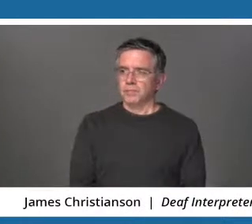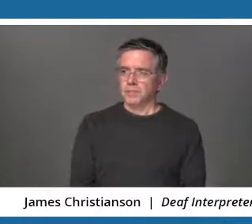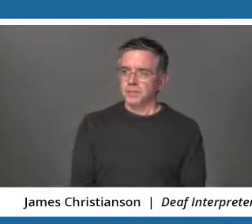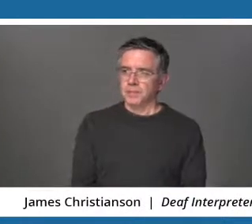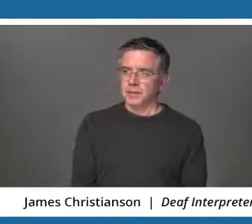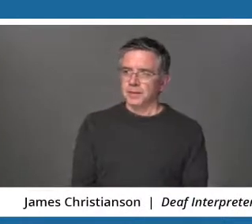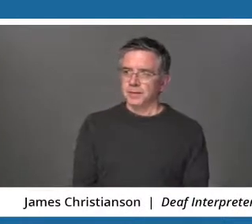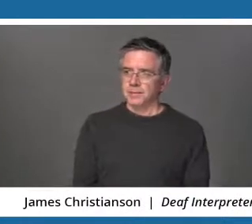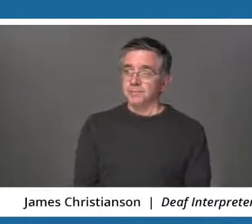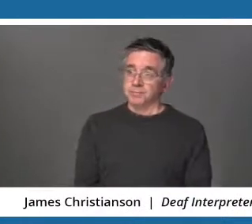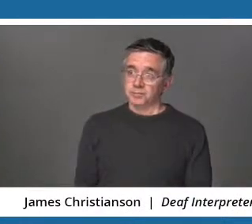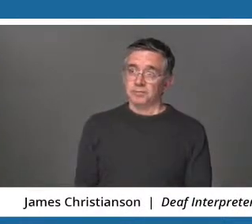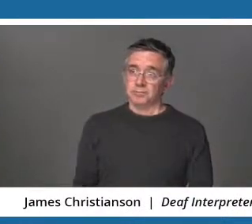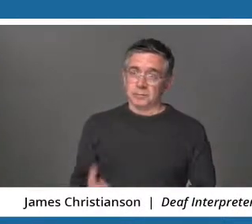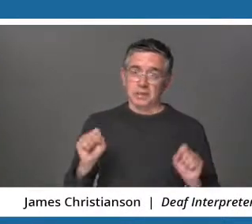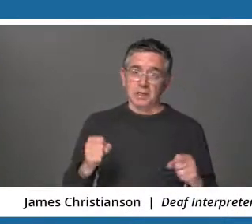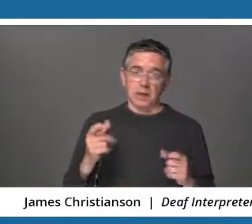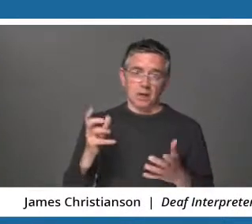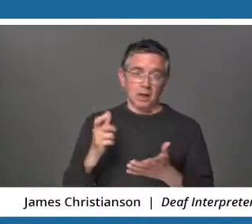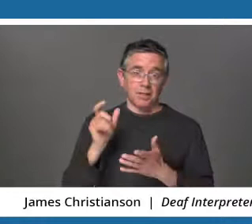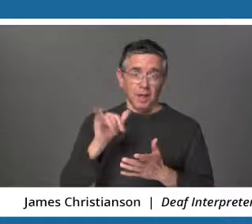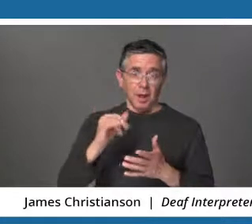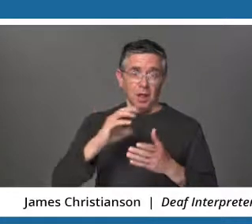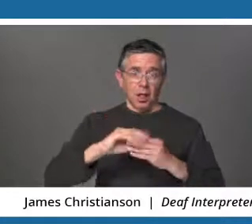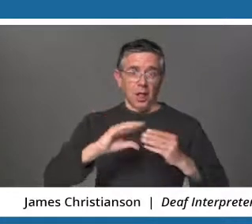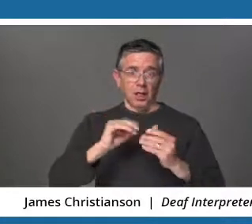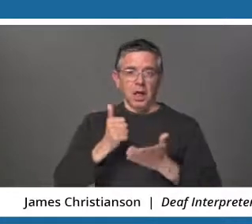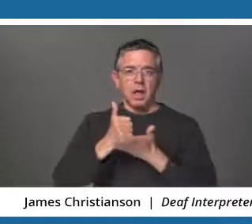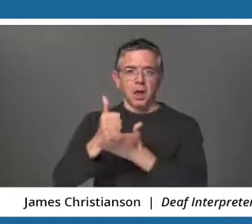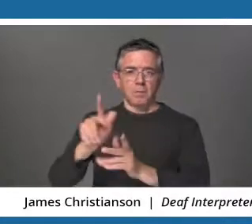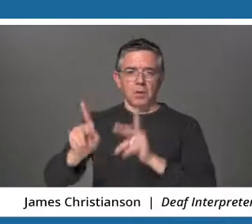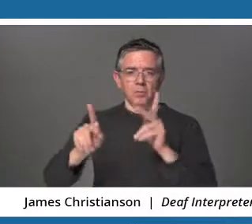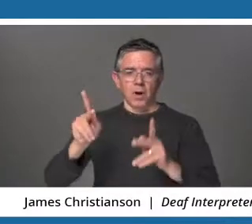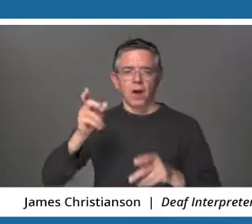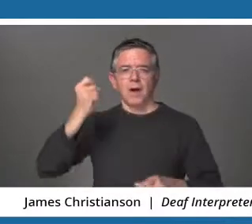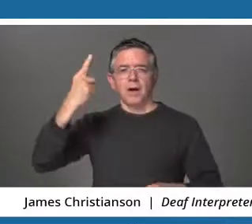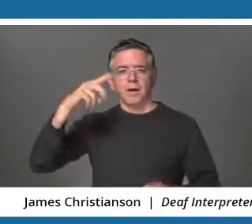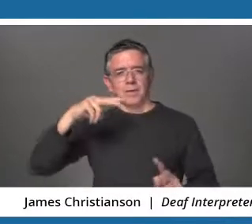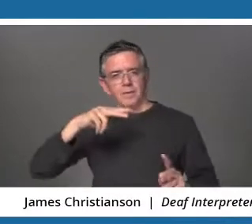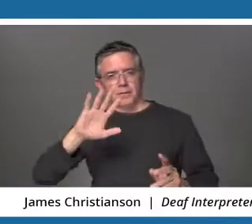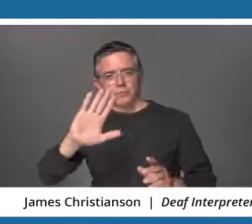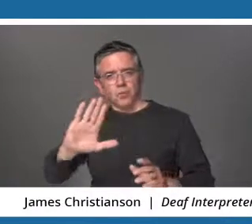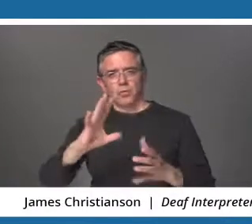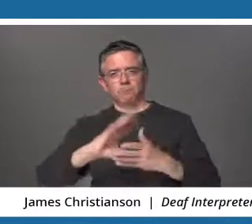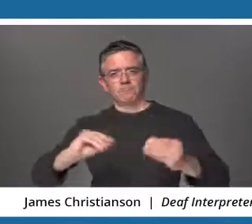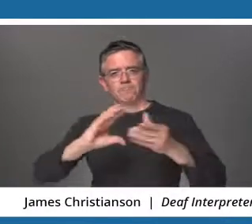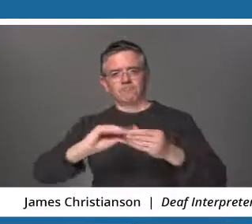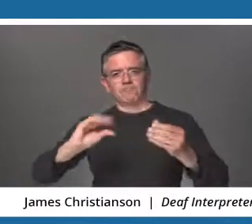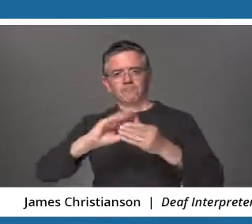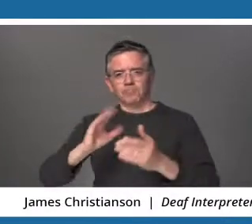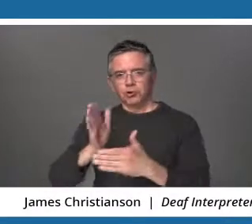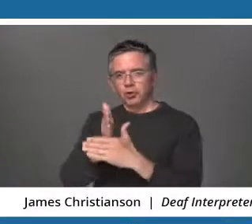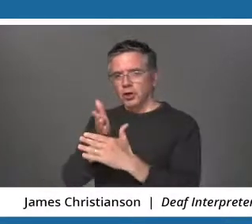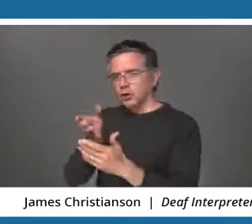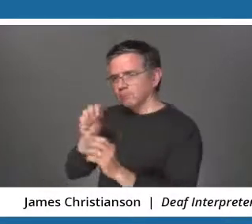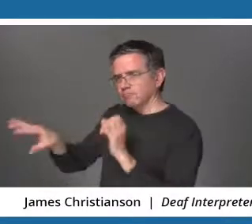Great example. Liz, any closing thoughts about what we can provide,